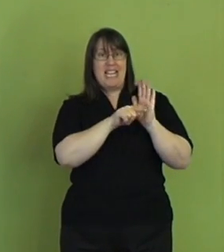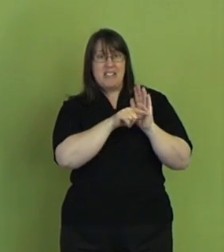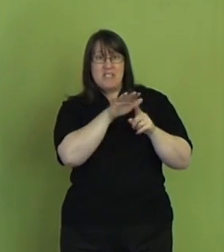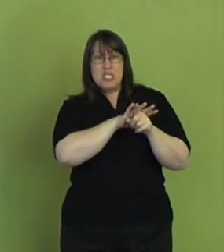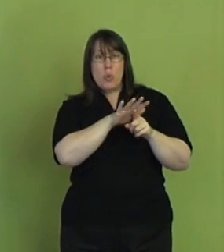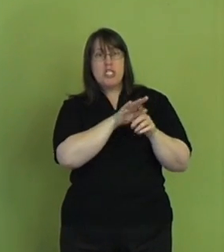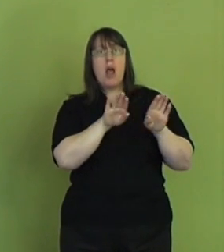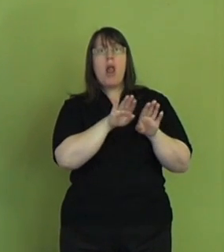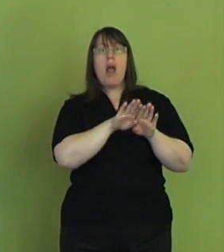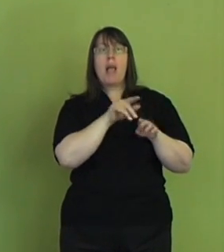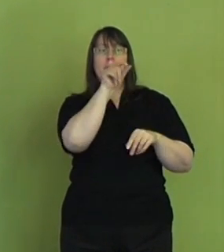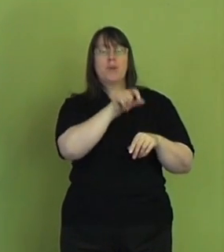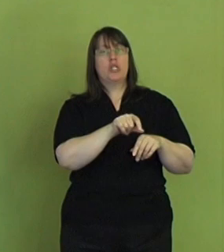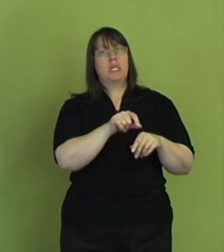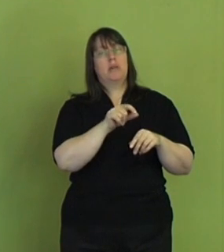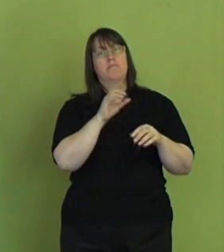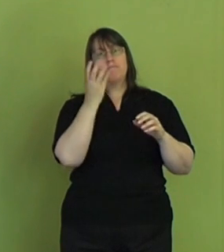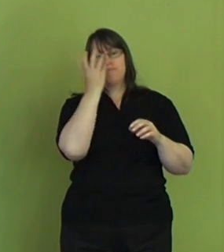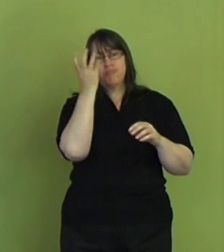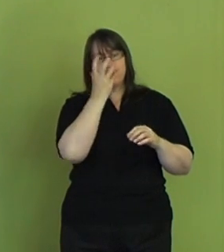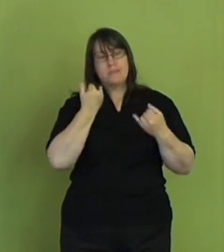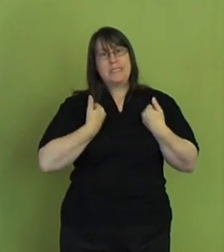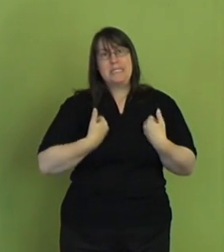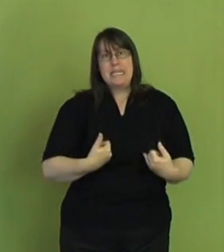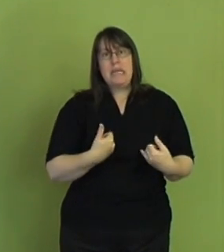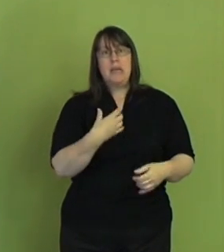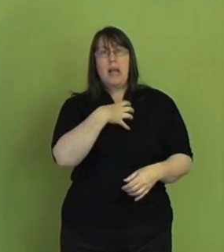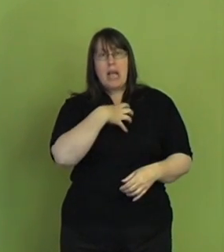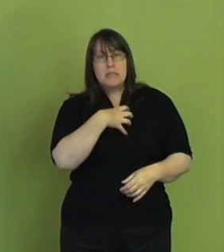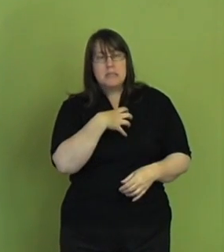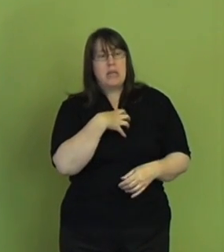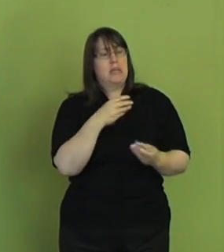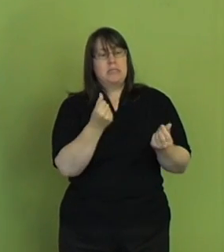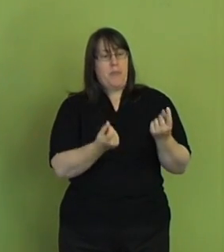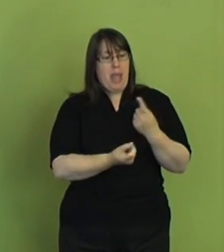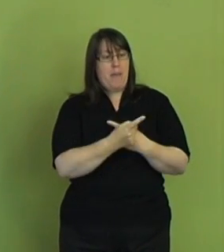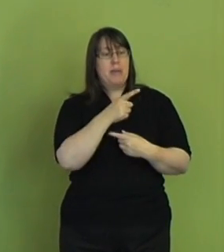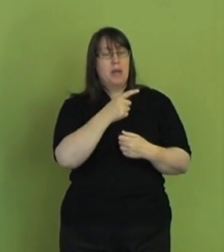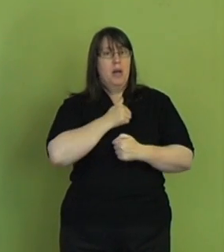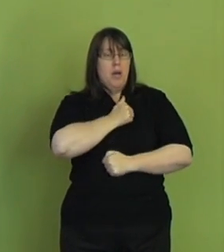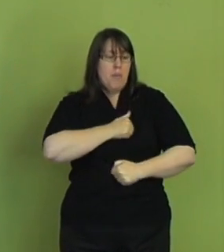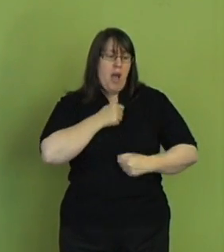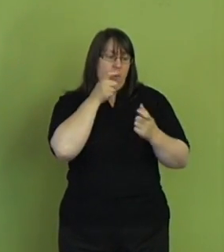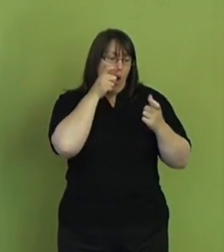the stress and the emotional anxiety around caring for a loved one